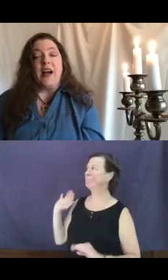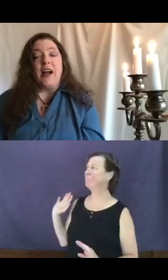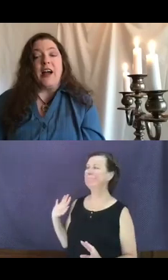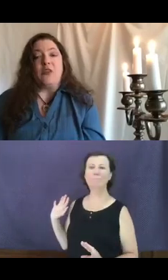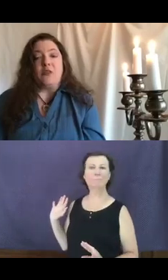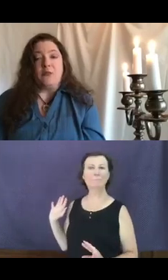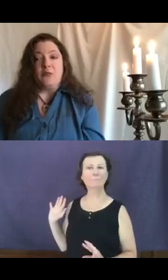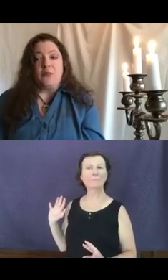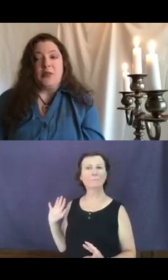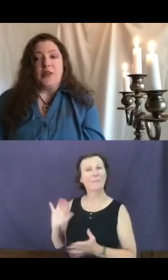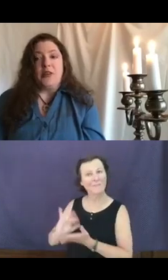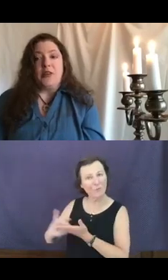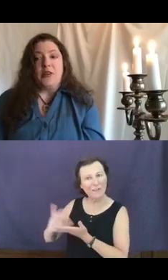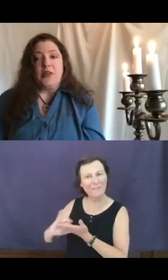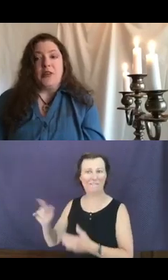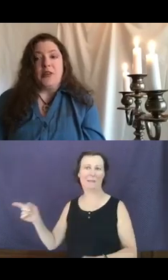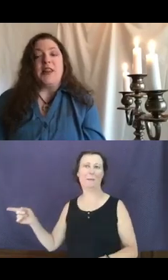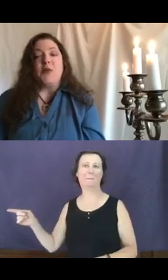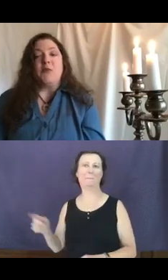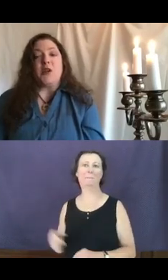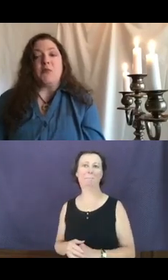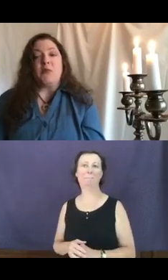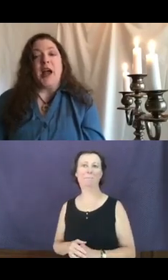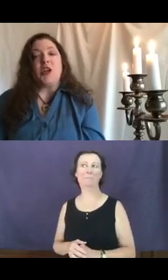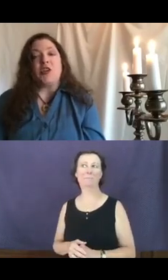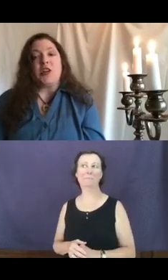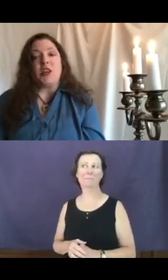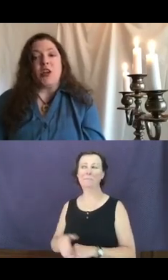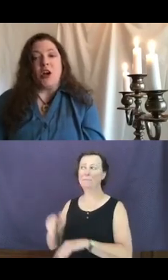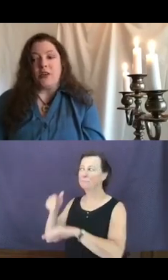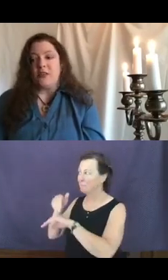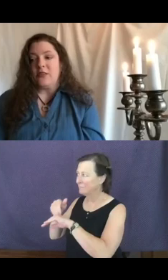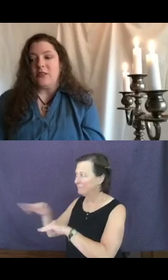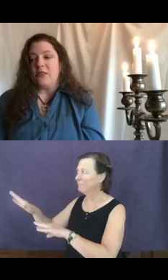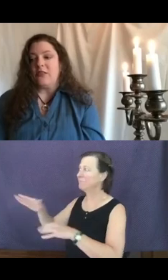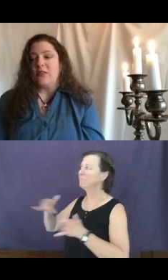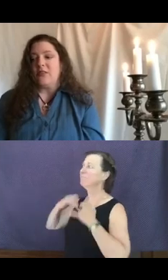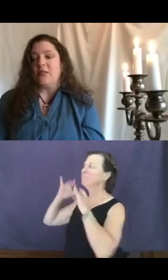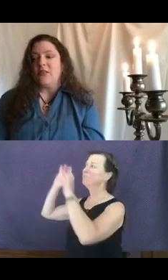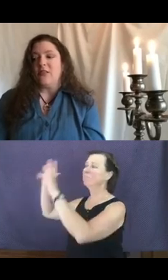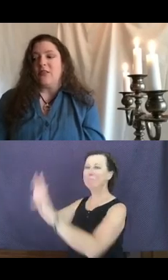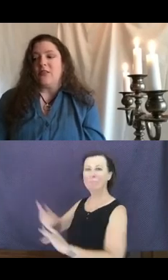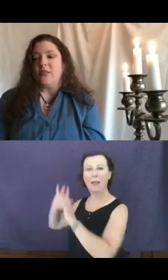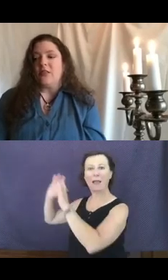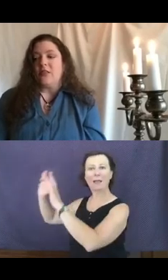Forgive them and send them compassionate thoughts.